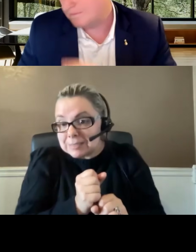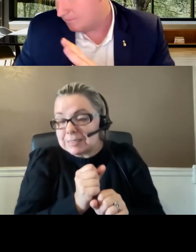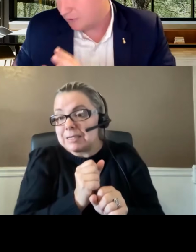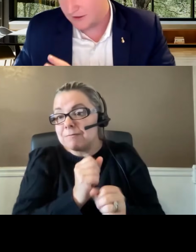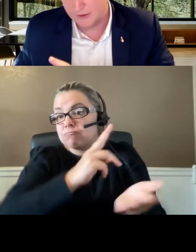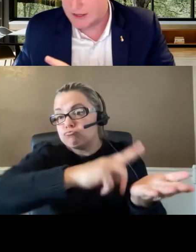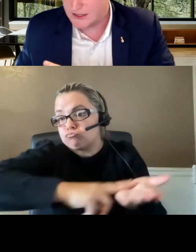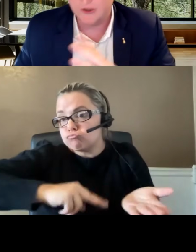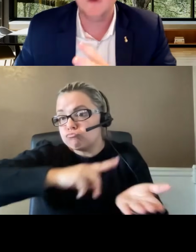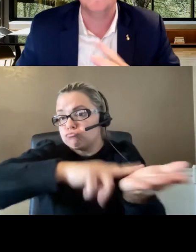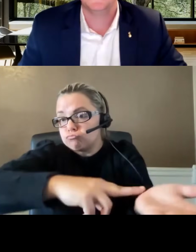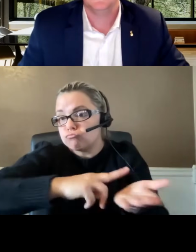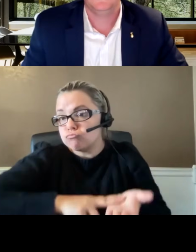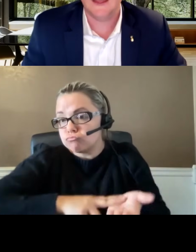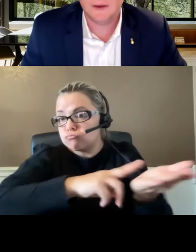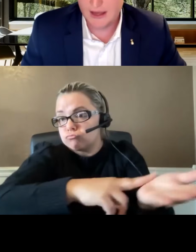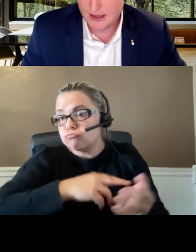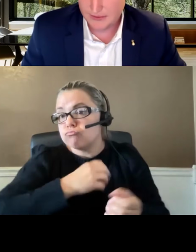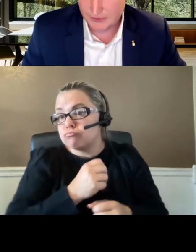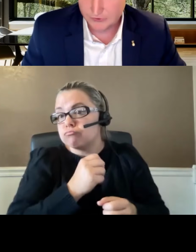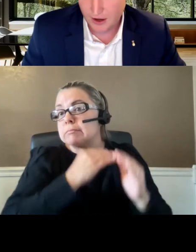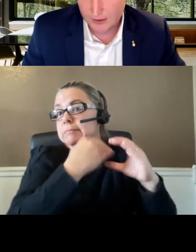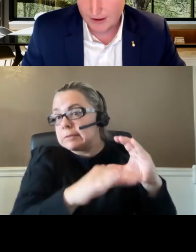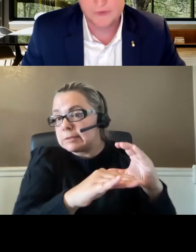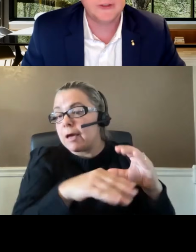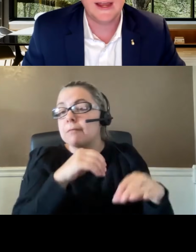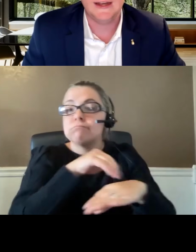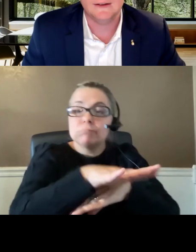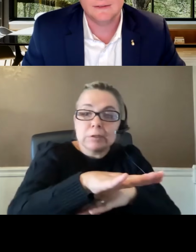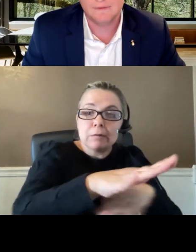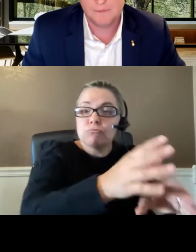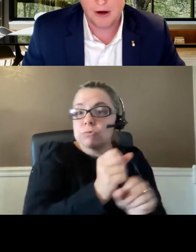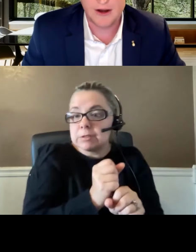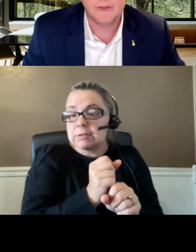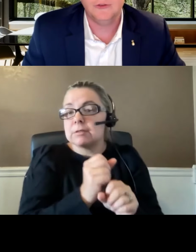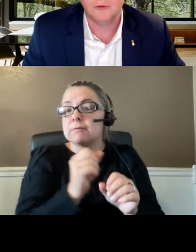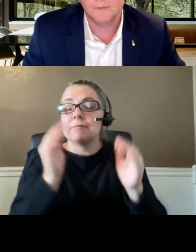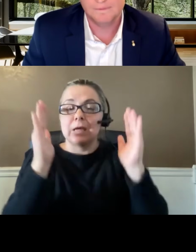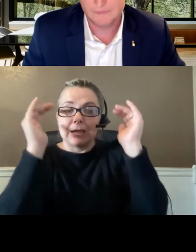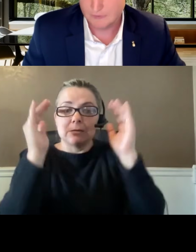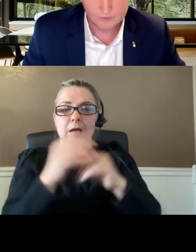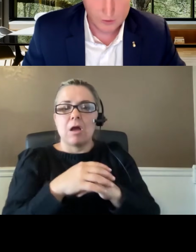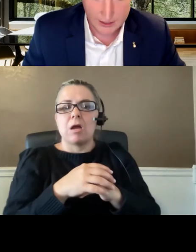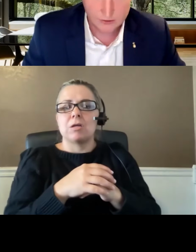to be clear many years ago, said that this was all about the signing part of this tool. Okay, great.